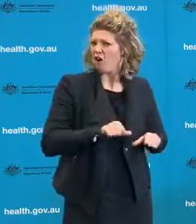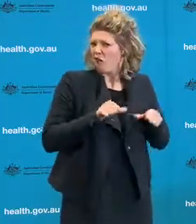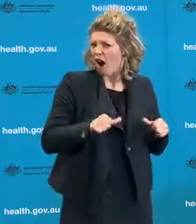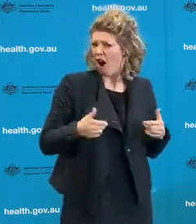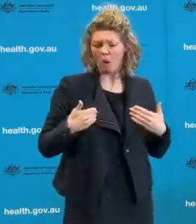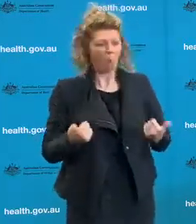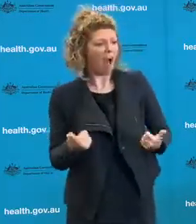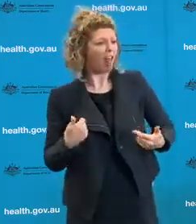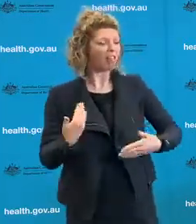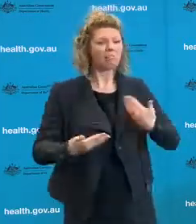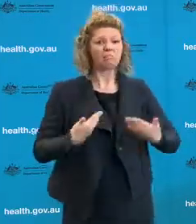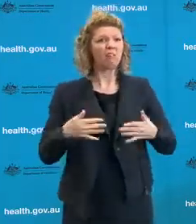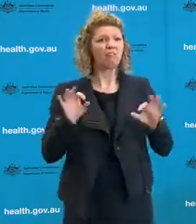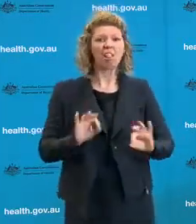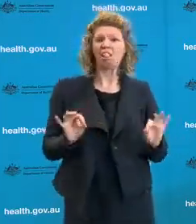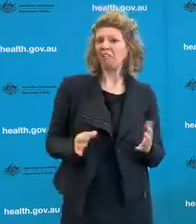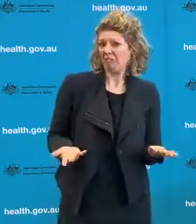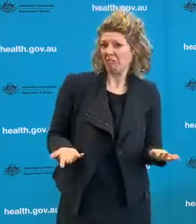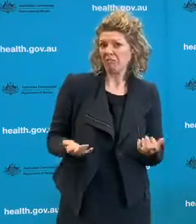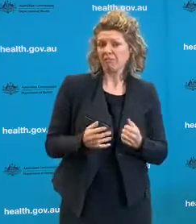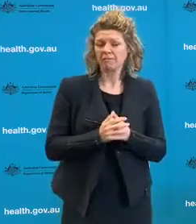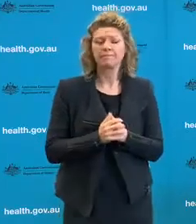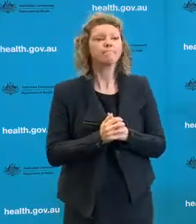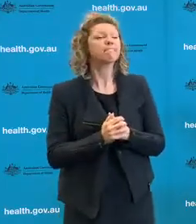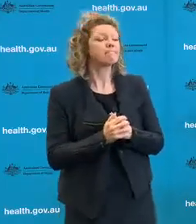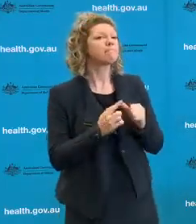look at people who contracted the disease and compare them